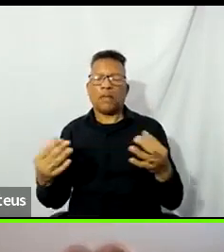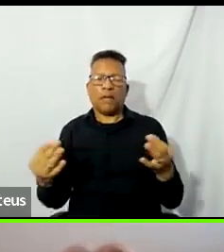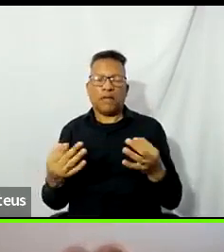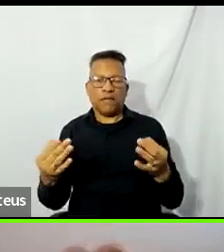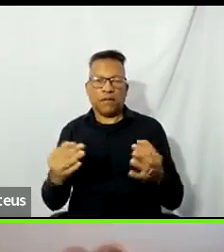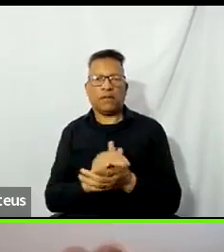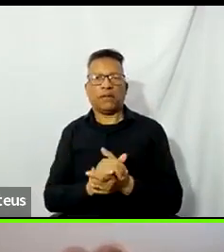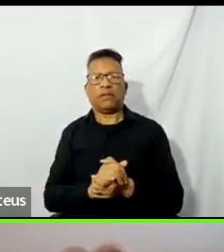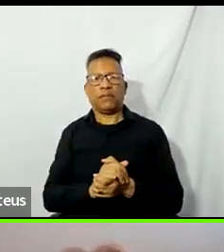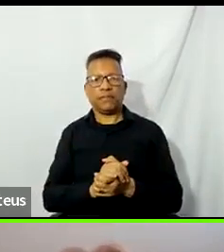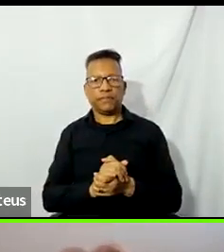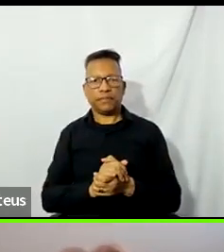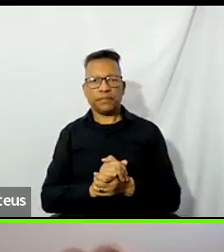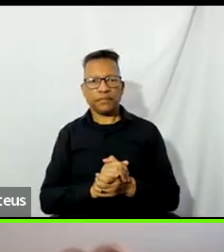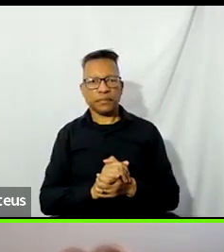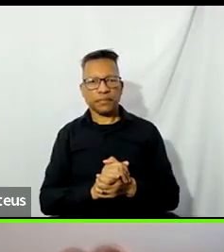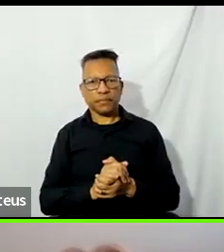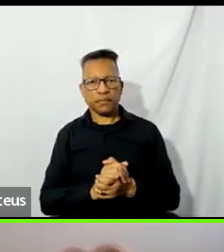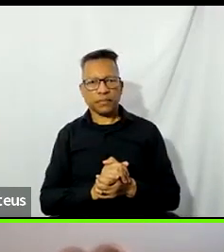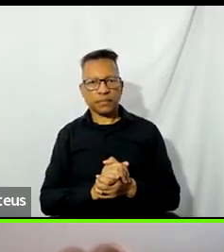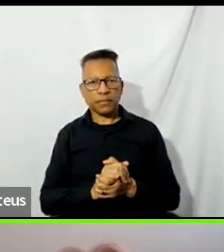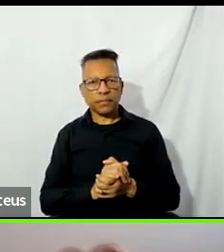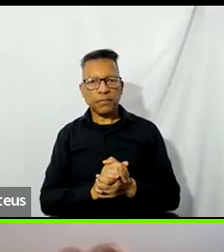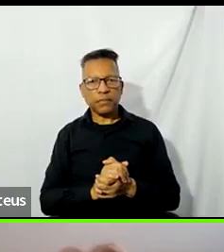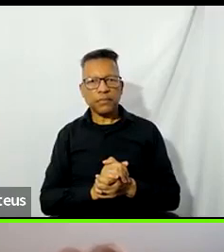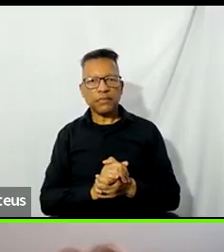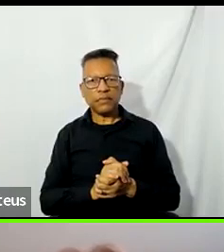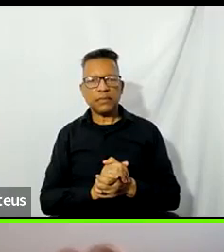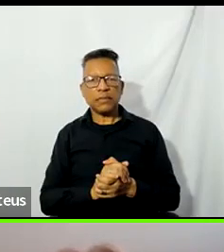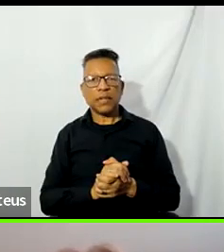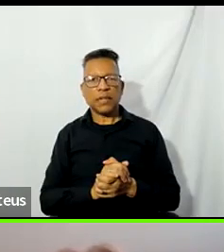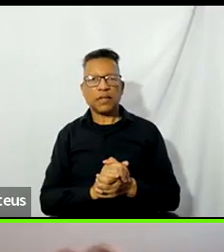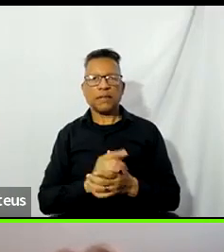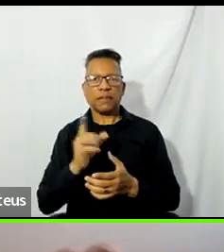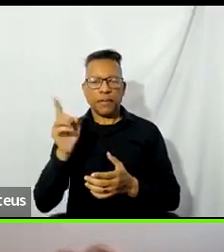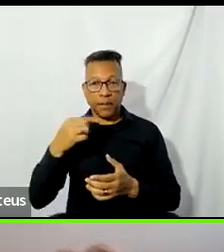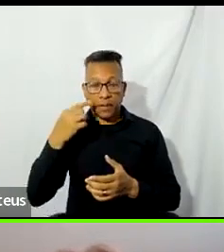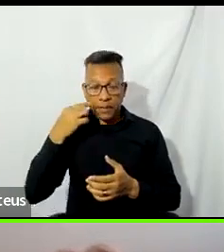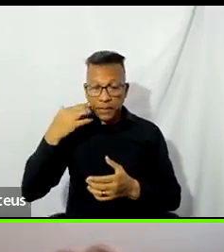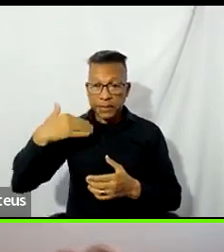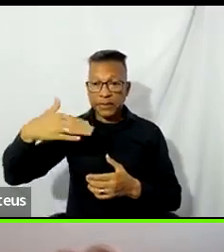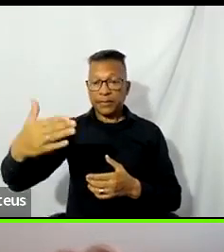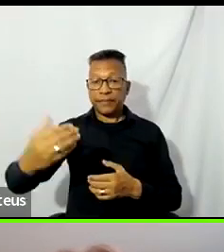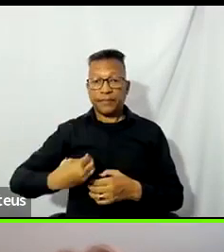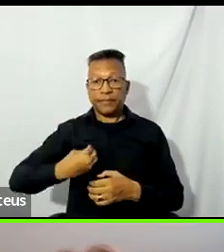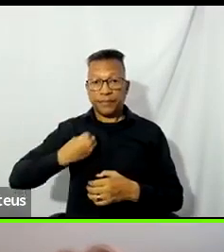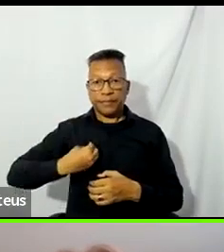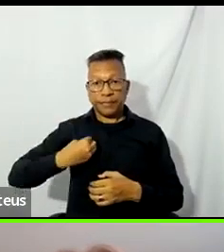to to determine the fact to determine the fact let's say if you might anity but, secondly, what I would say